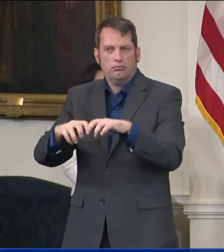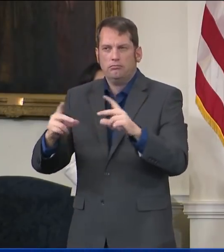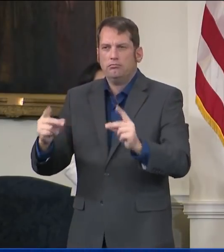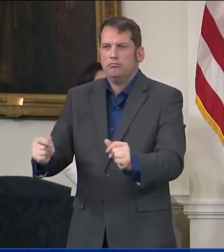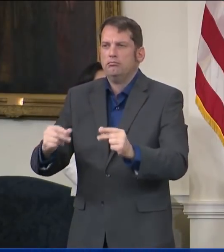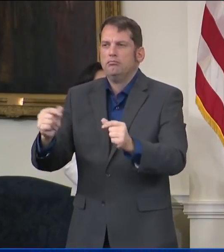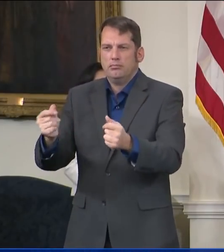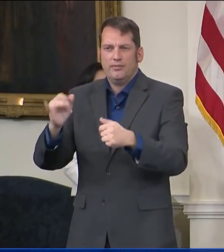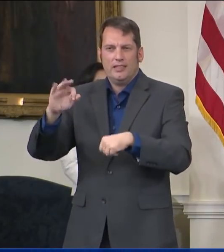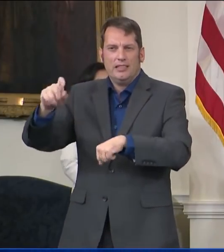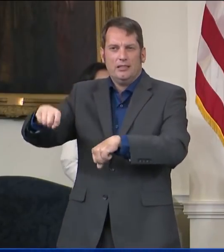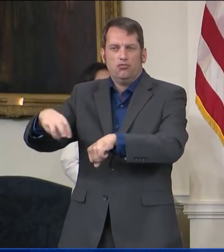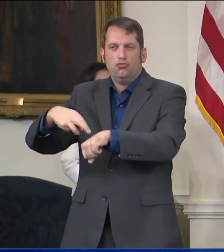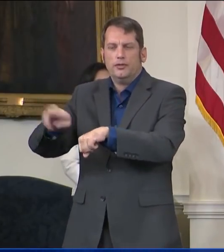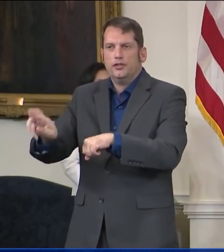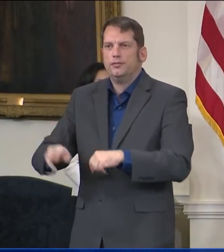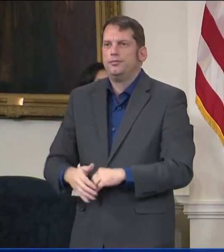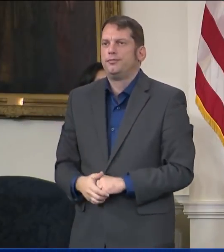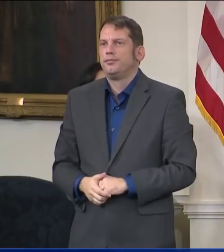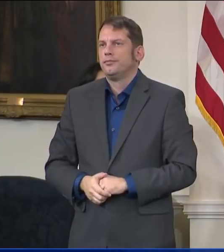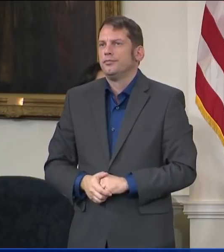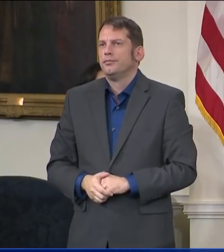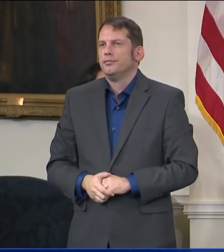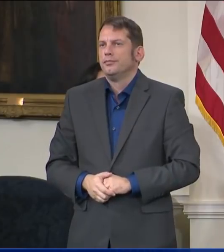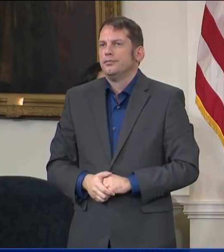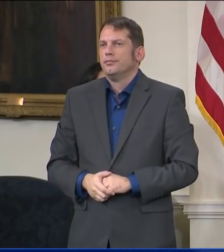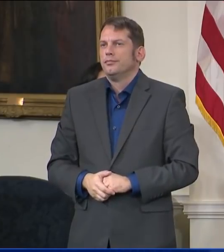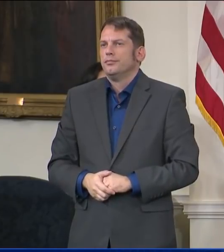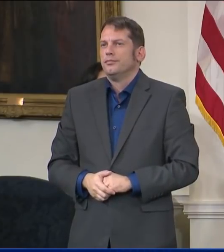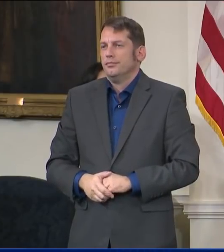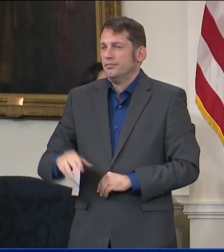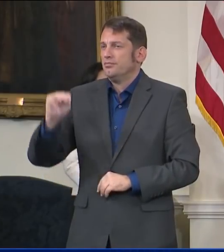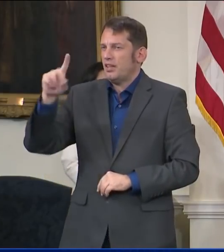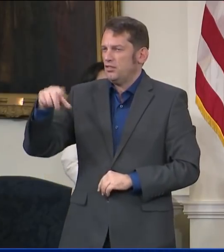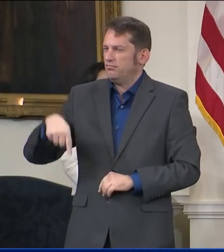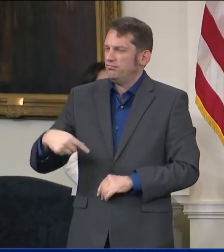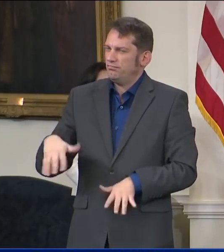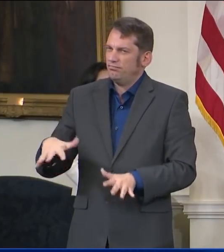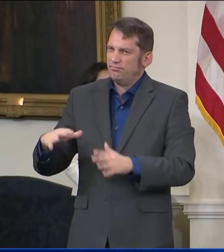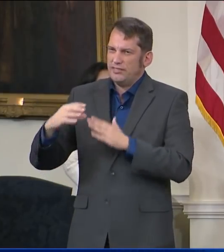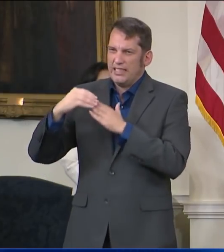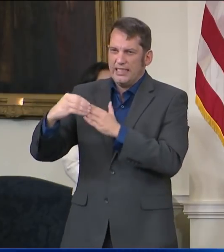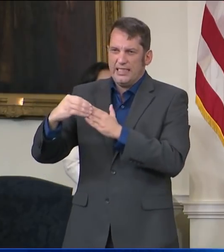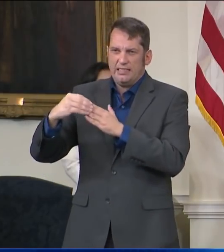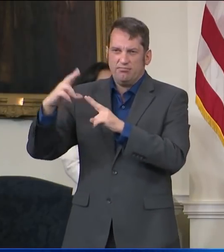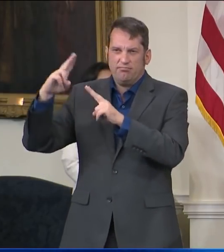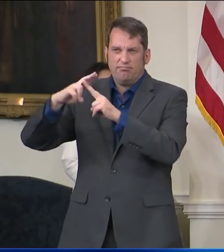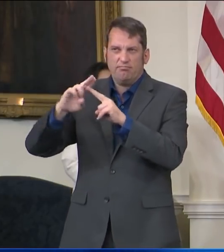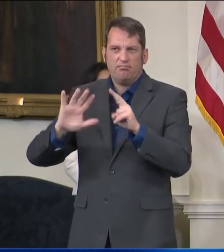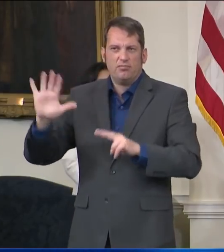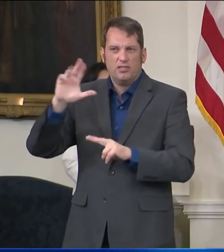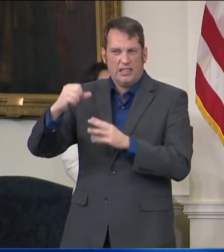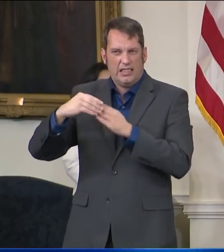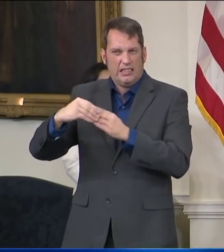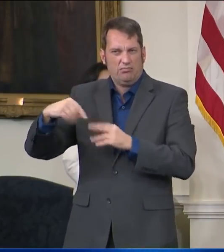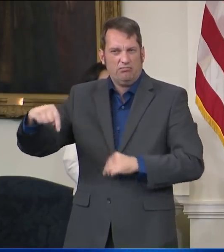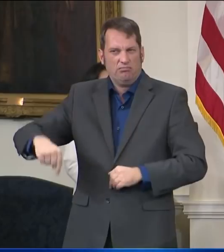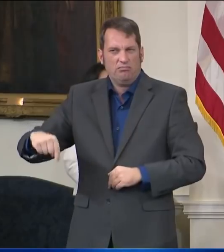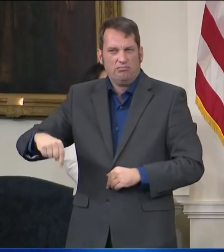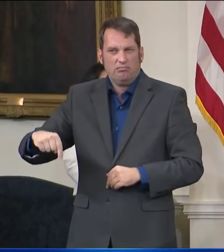THE GOVERNOR AND THE STATE OF MARYLAND HAVE STEPPED OUT IN FRONT OF THE SECOND SURGE.